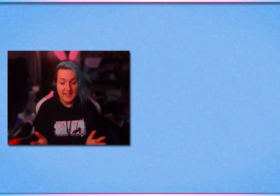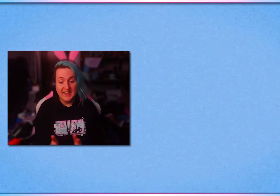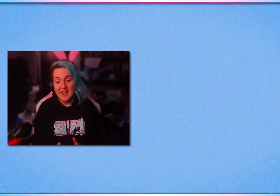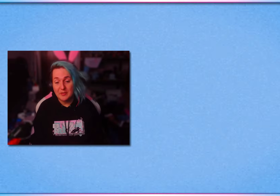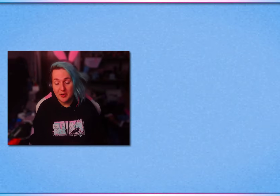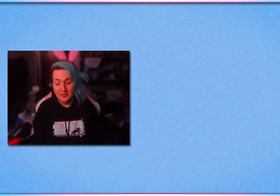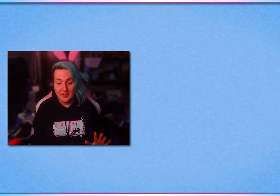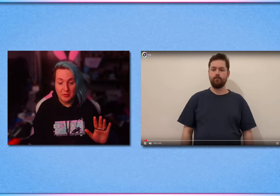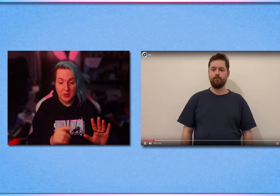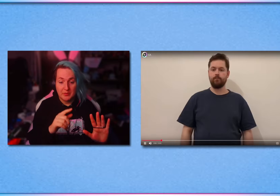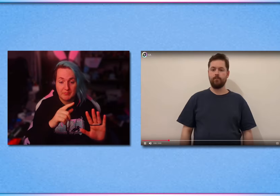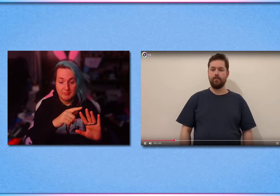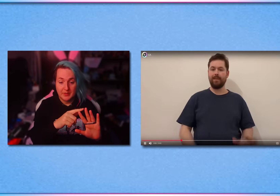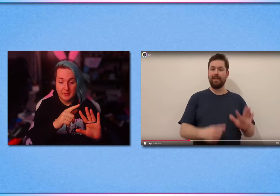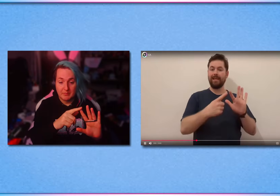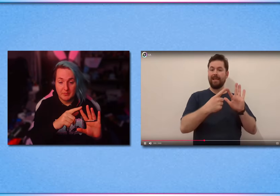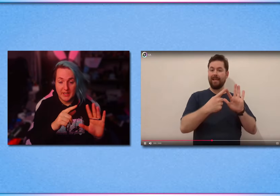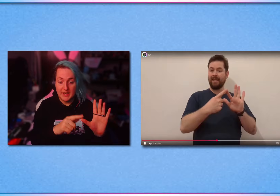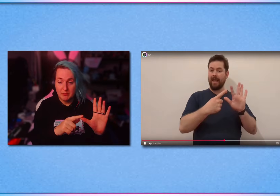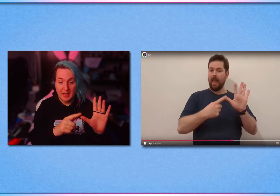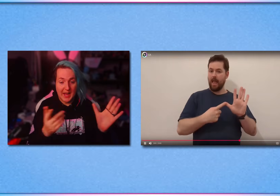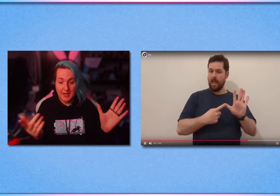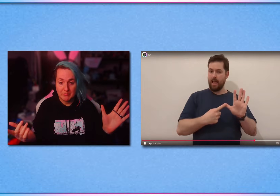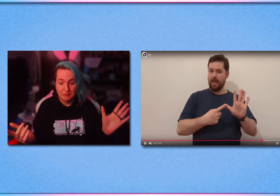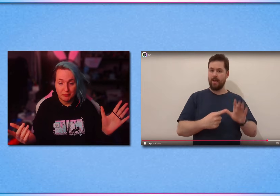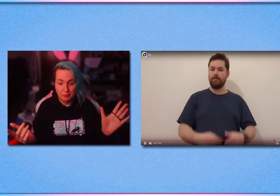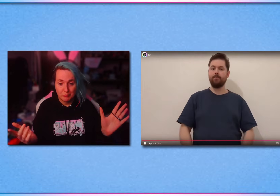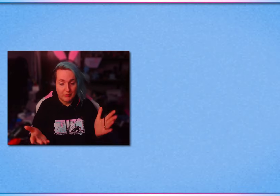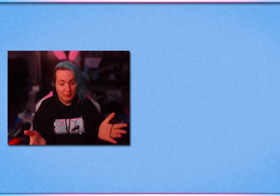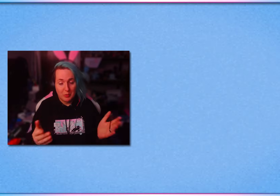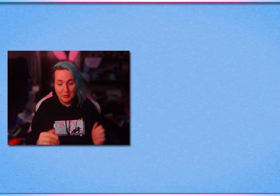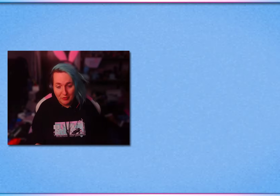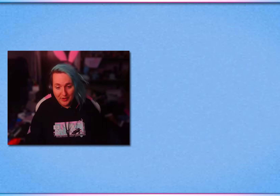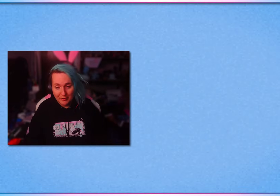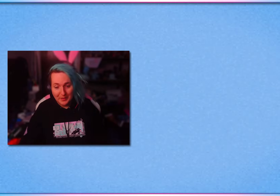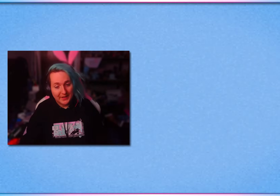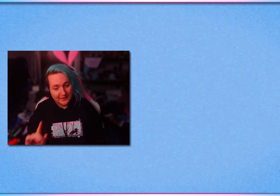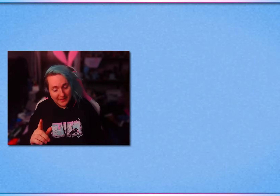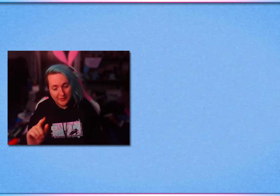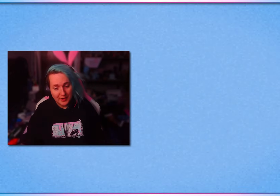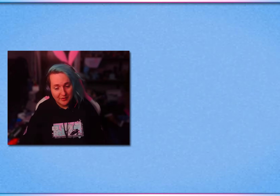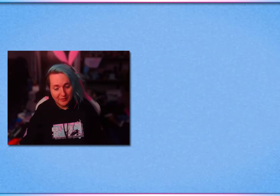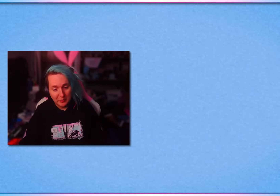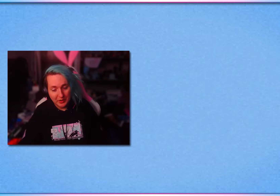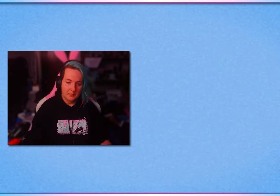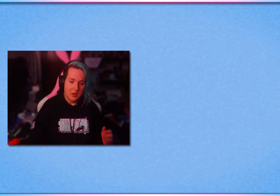EA's a nice easy one, E A. This one we're just finger spelling, that's a nice easy one.